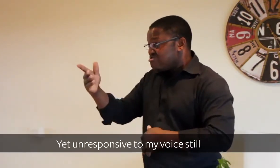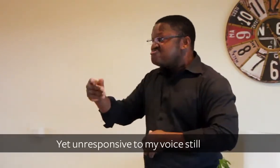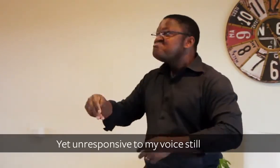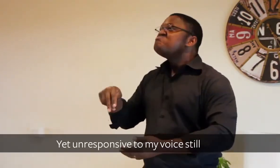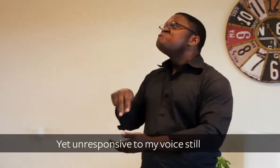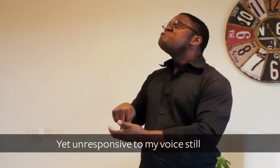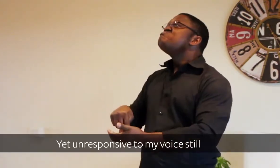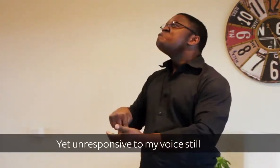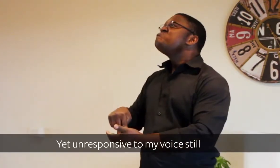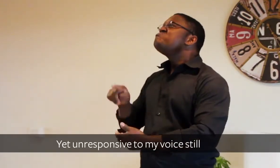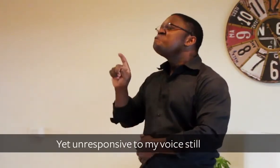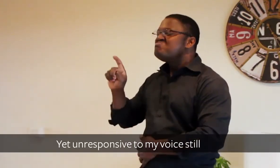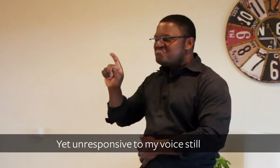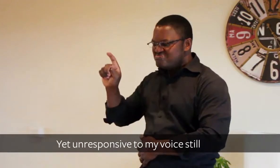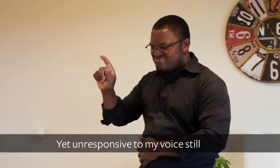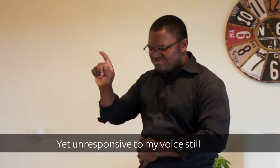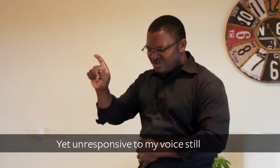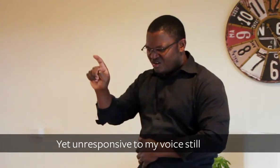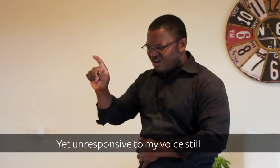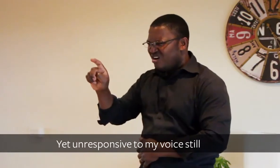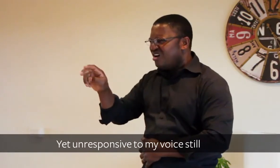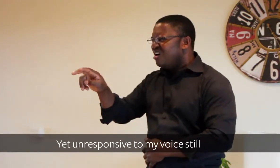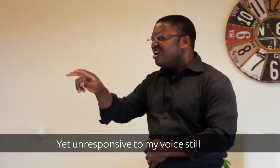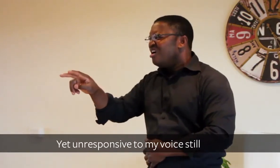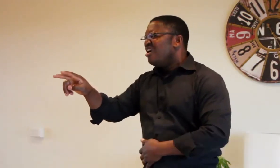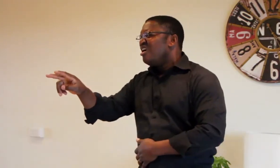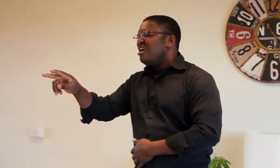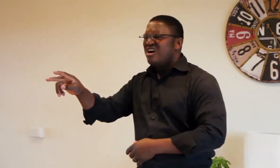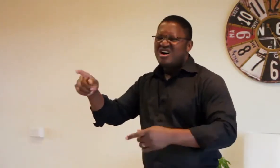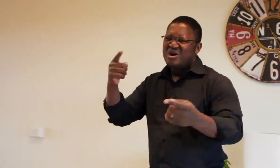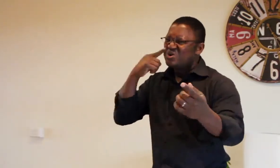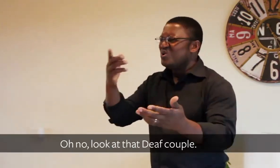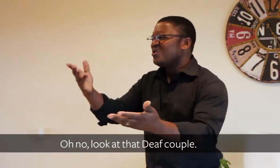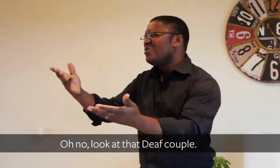yet unresponsive to my voice still